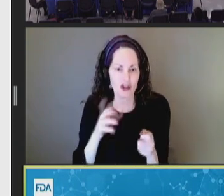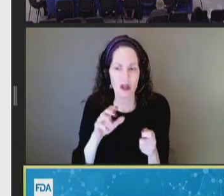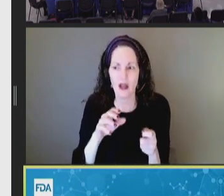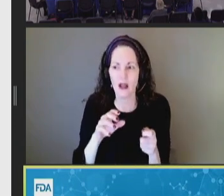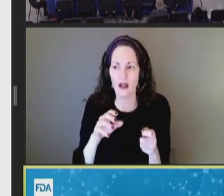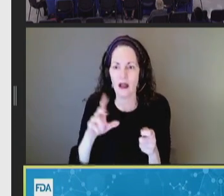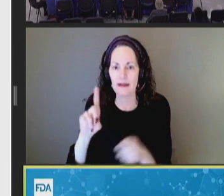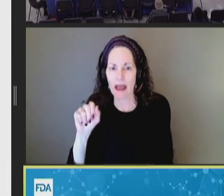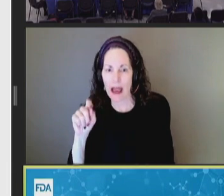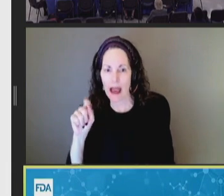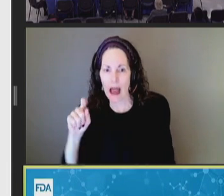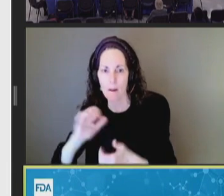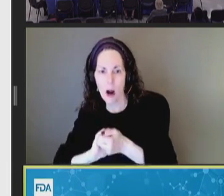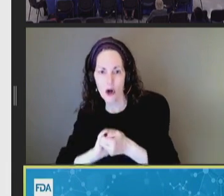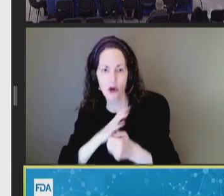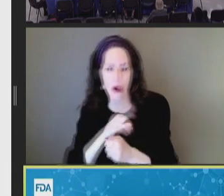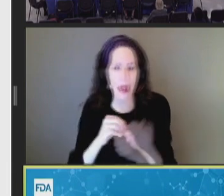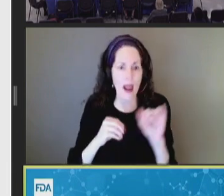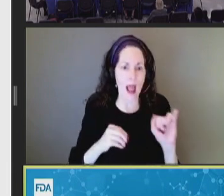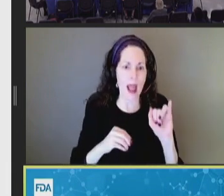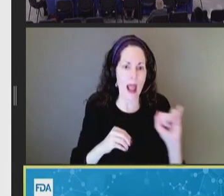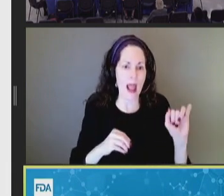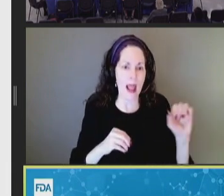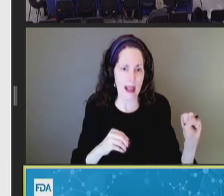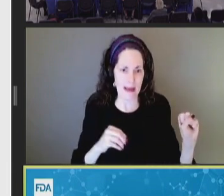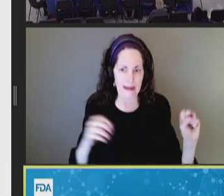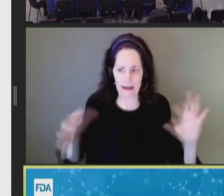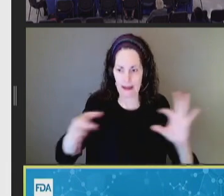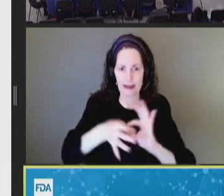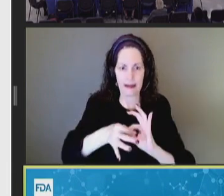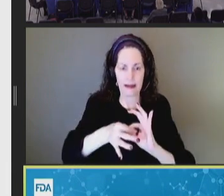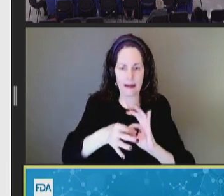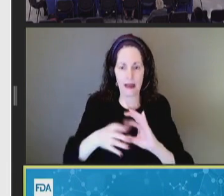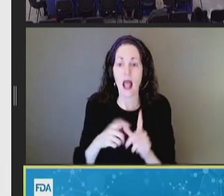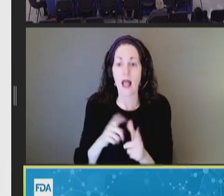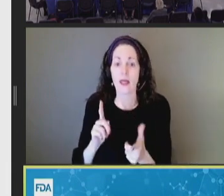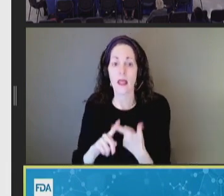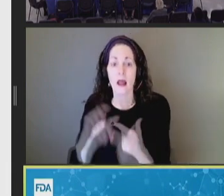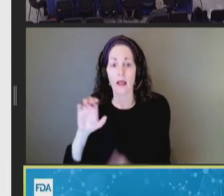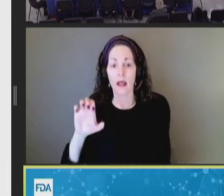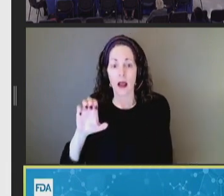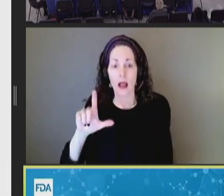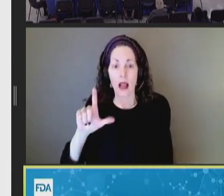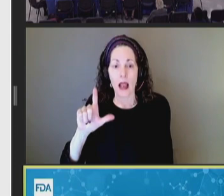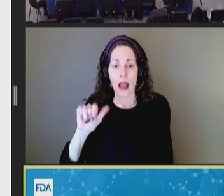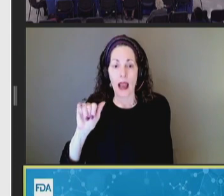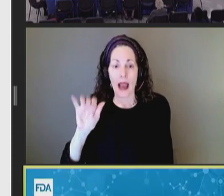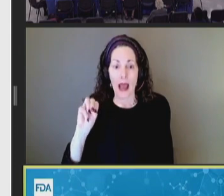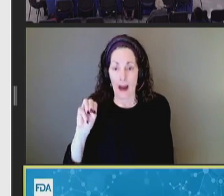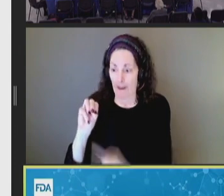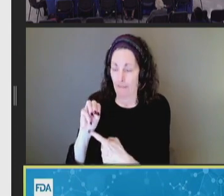And they linked the claims databases where the claims databases have information about various